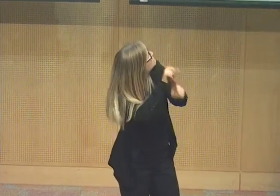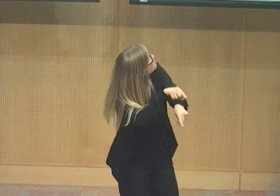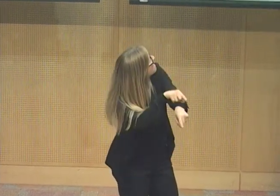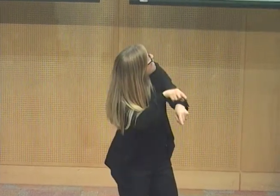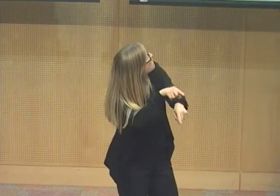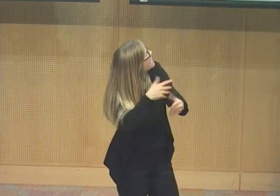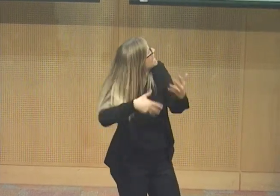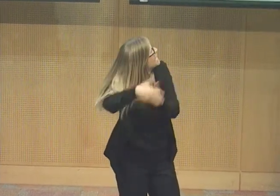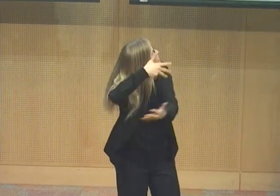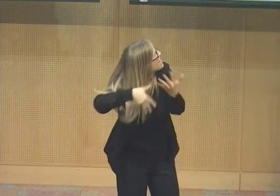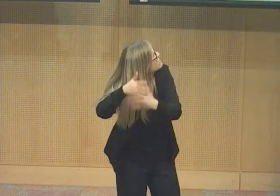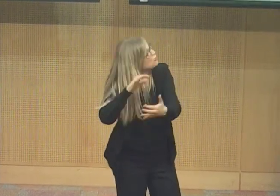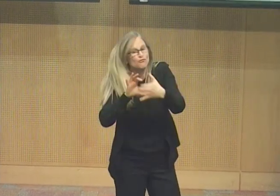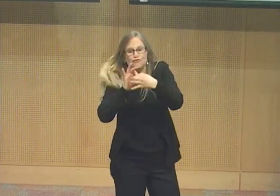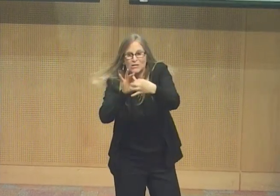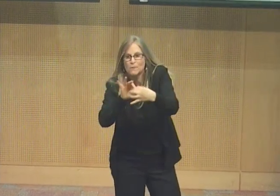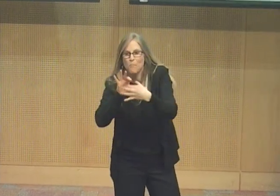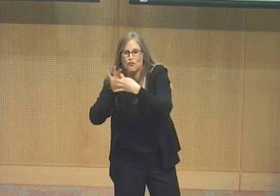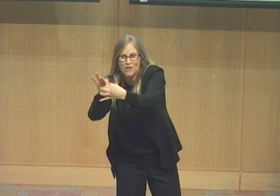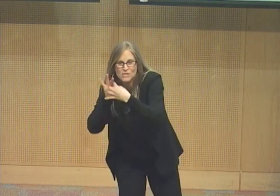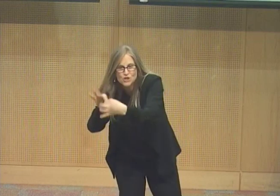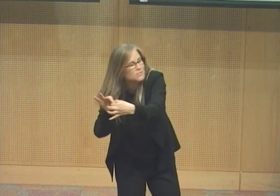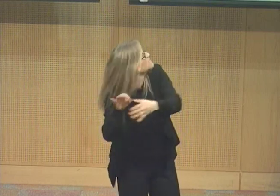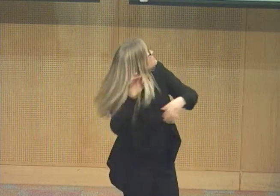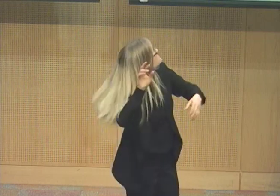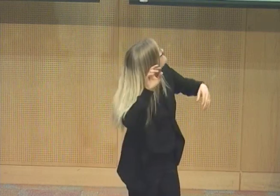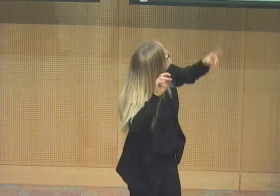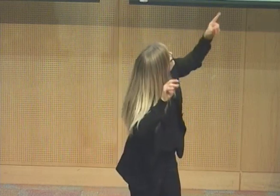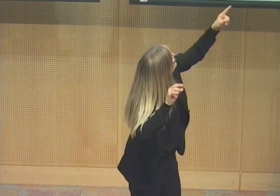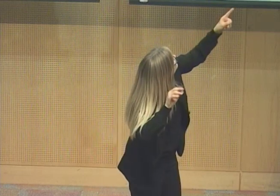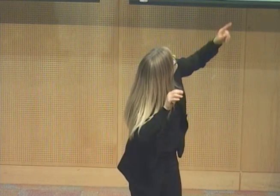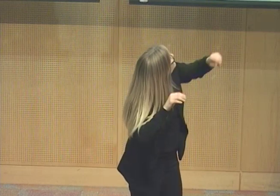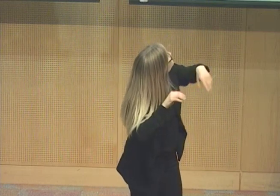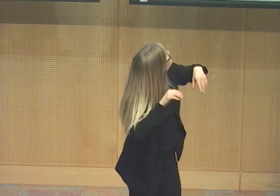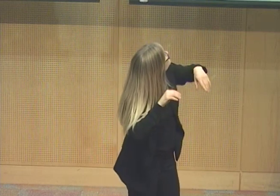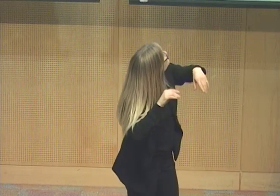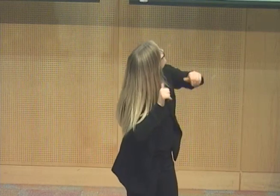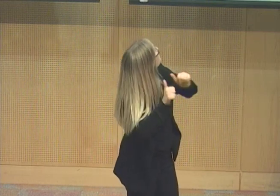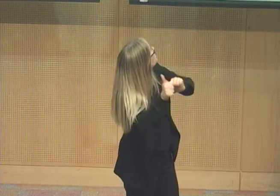"respond," "interact," "relationships" and "relations,"